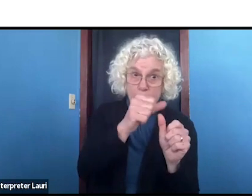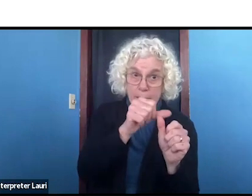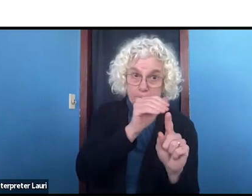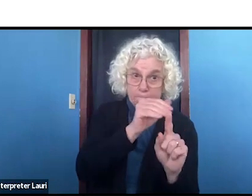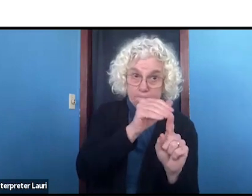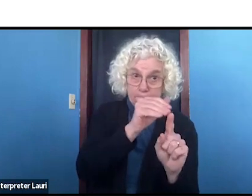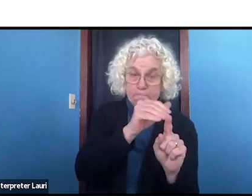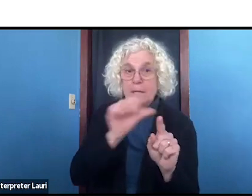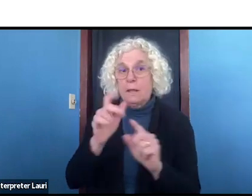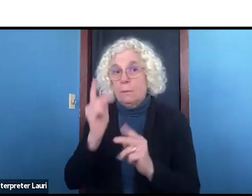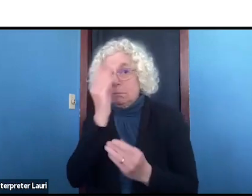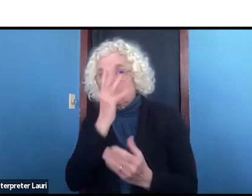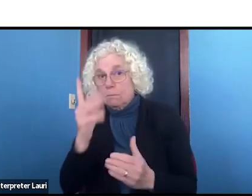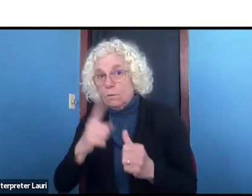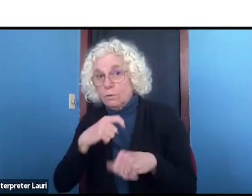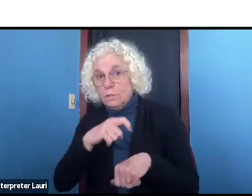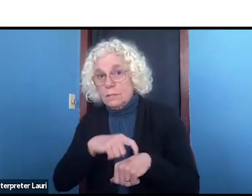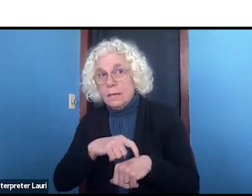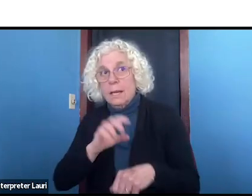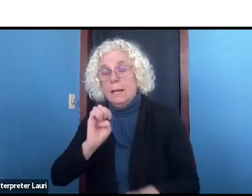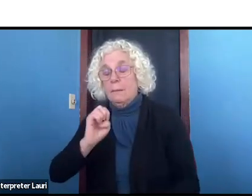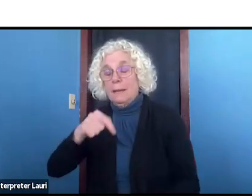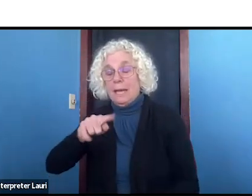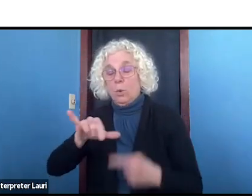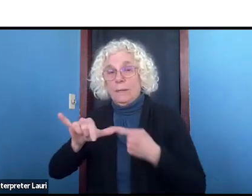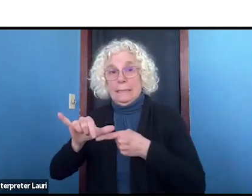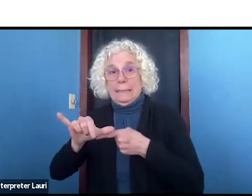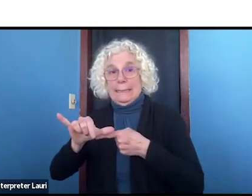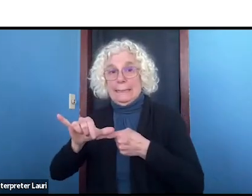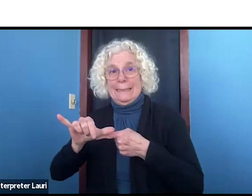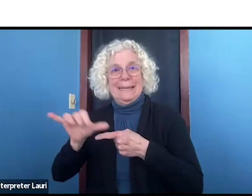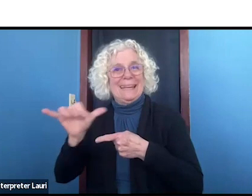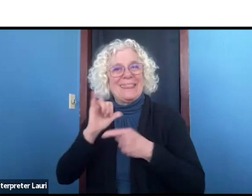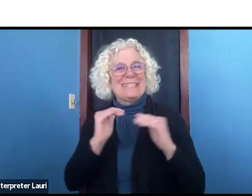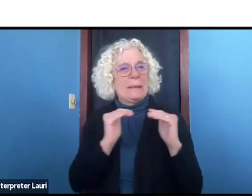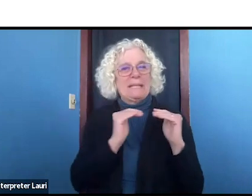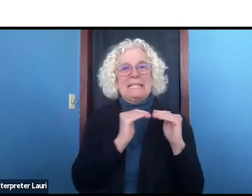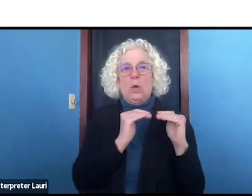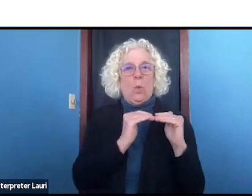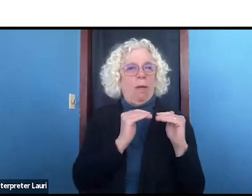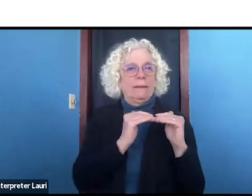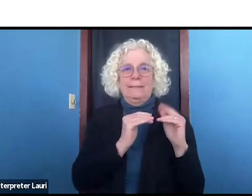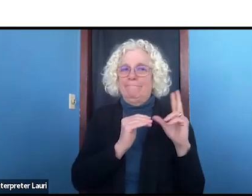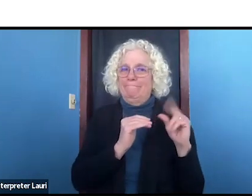that when we talk about equity, we are not talking about equality.